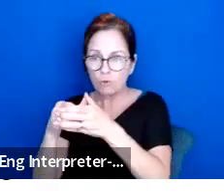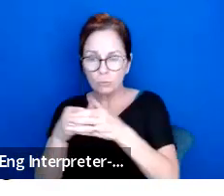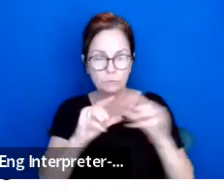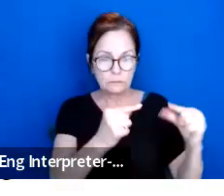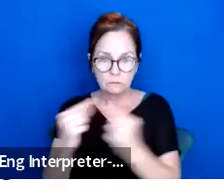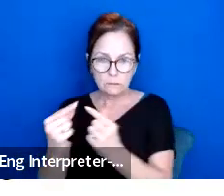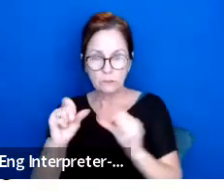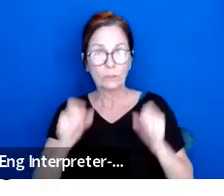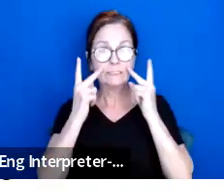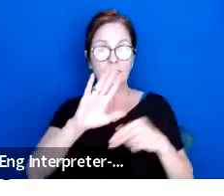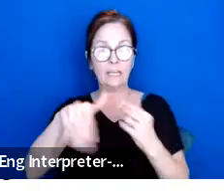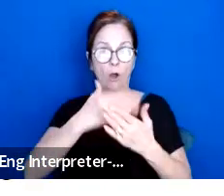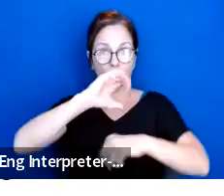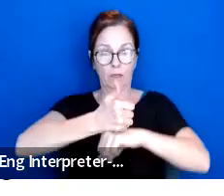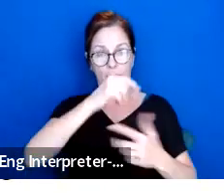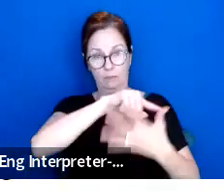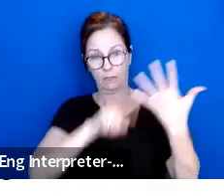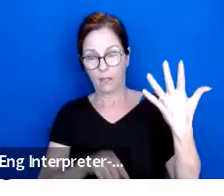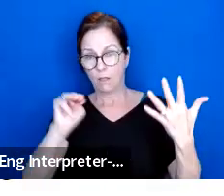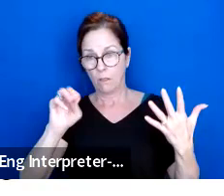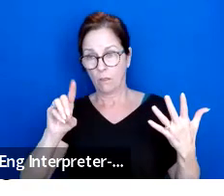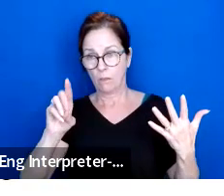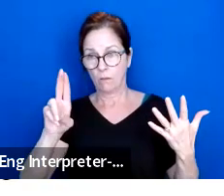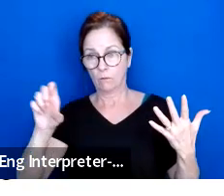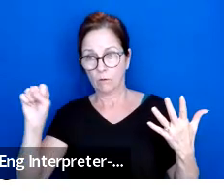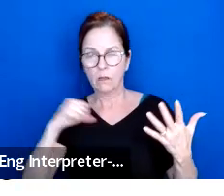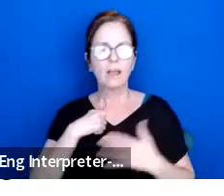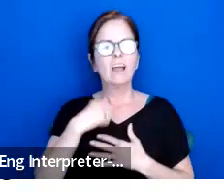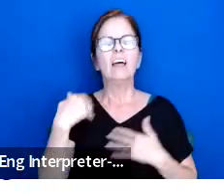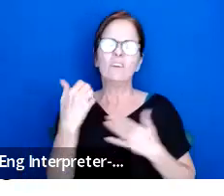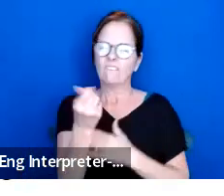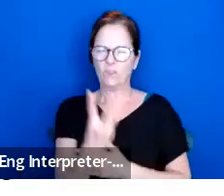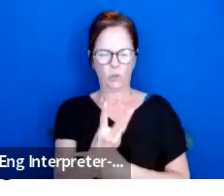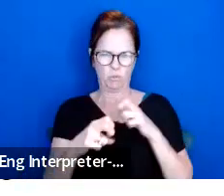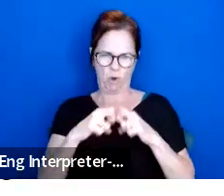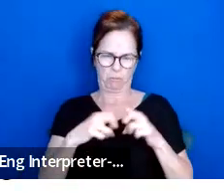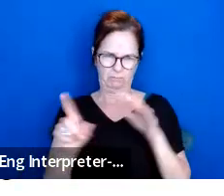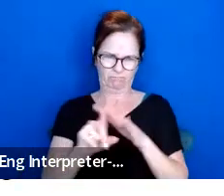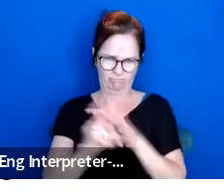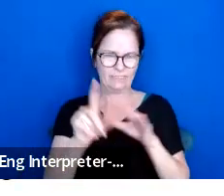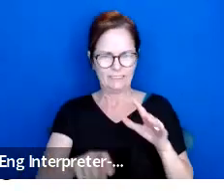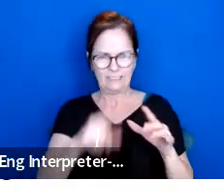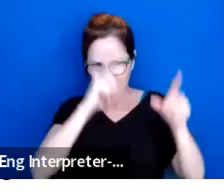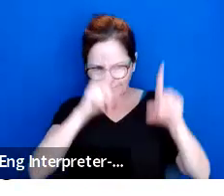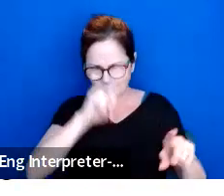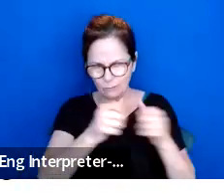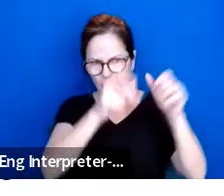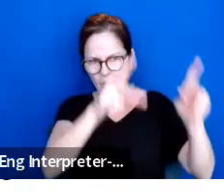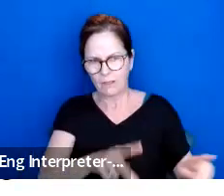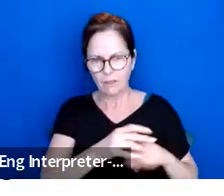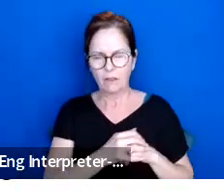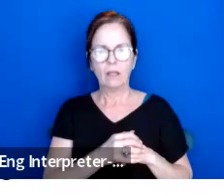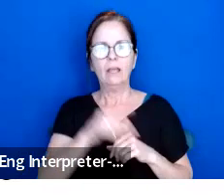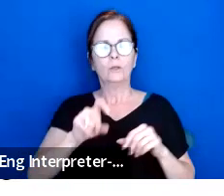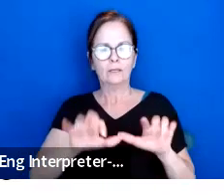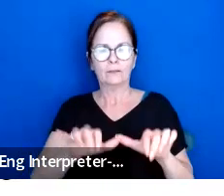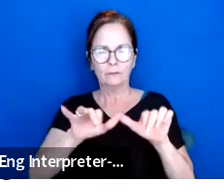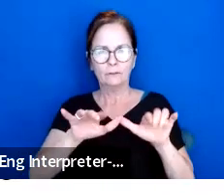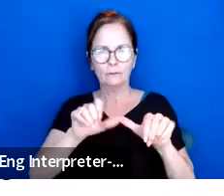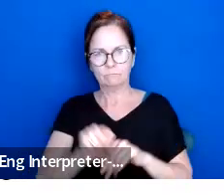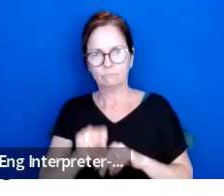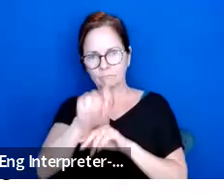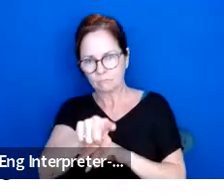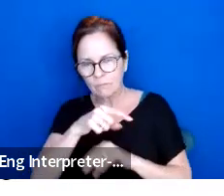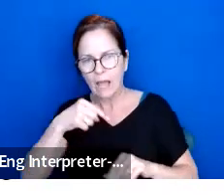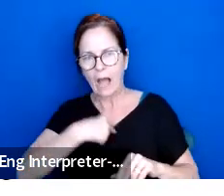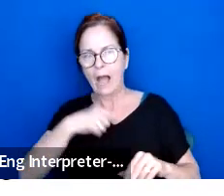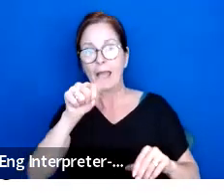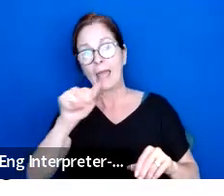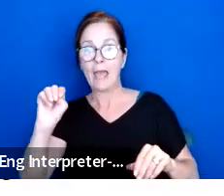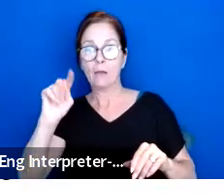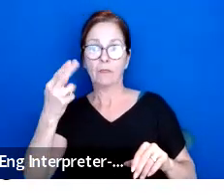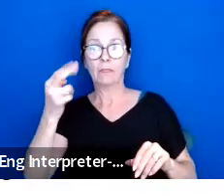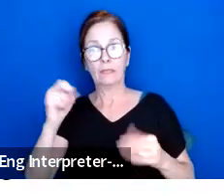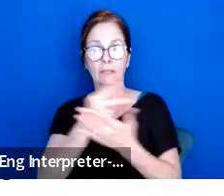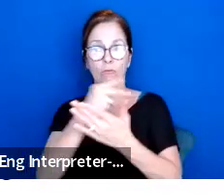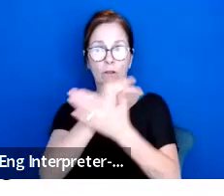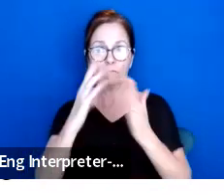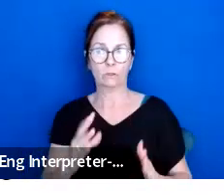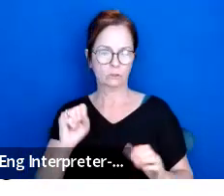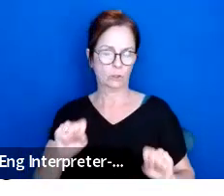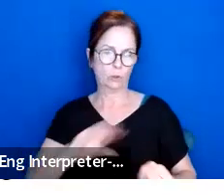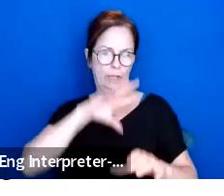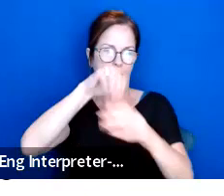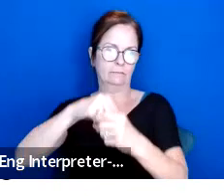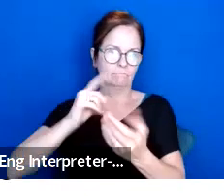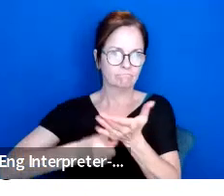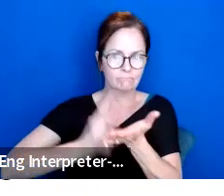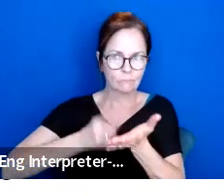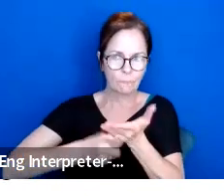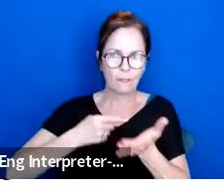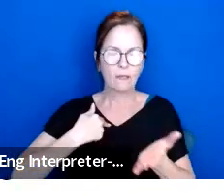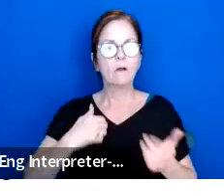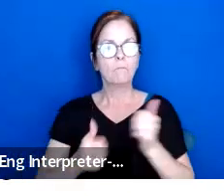There are a few hiccups and that you should work out with the individual is sometimes you may need to put up a false post like I am the reviewer so that you could access discussion boards because most of us will set discussion boards that you must answer first.